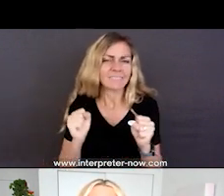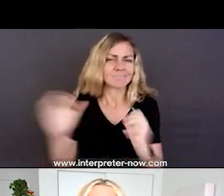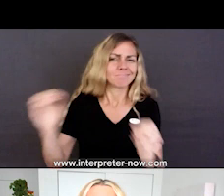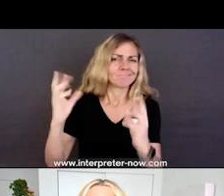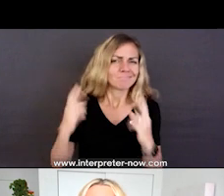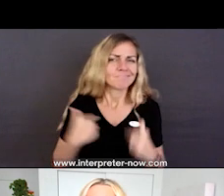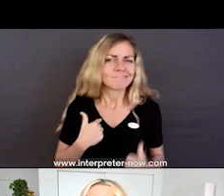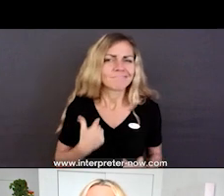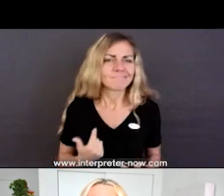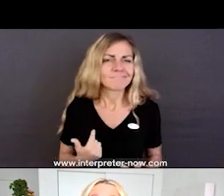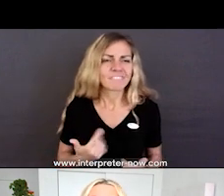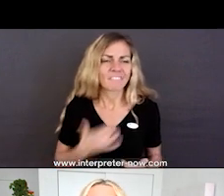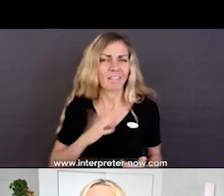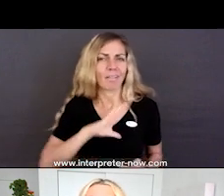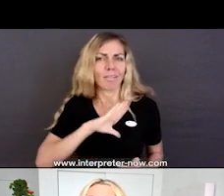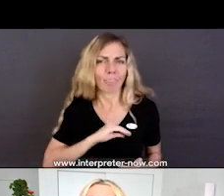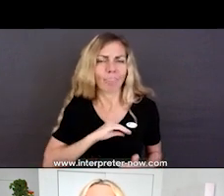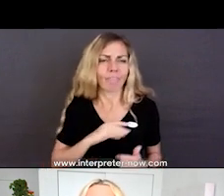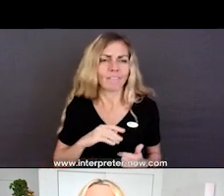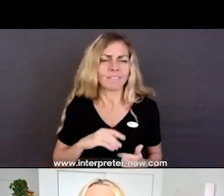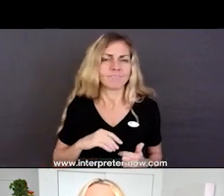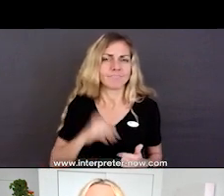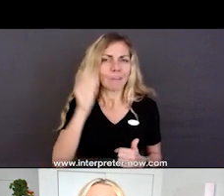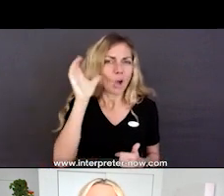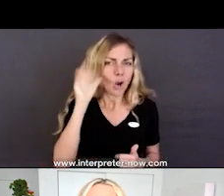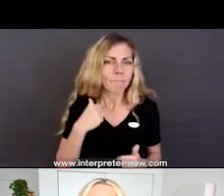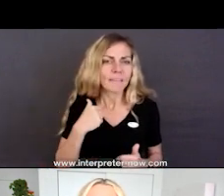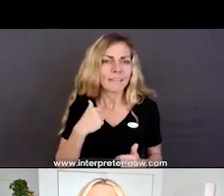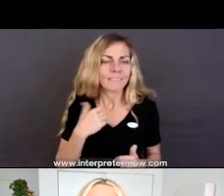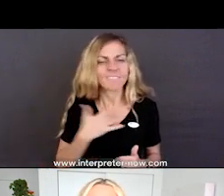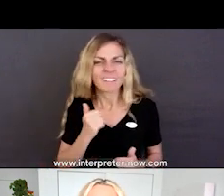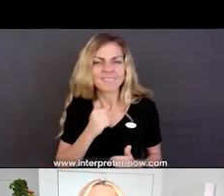impeded, and like they don't belong.